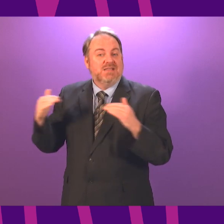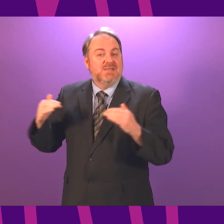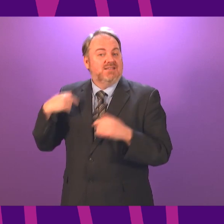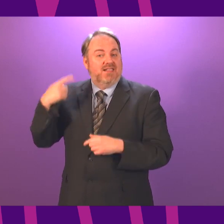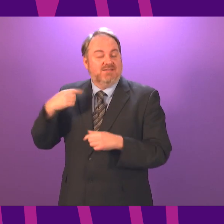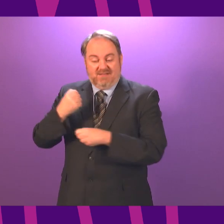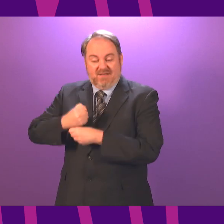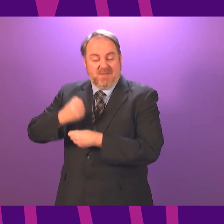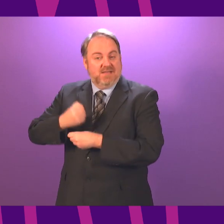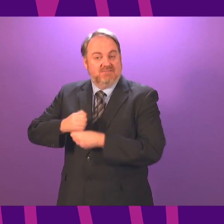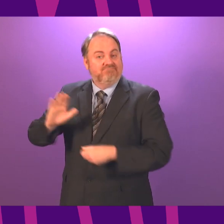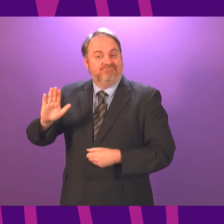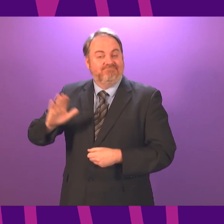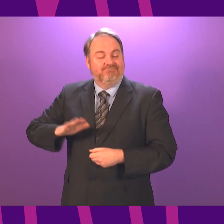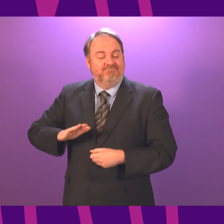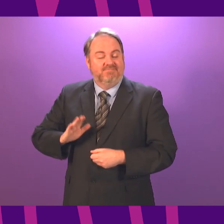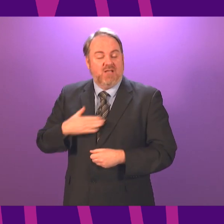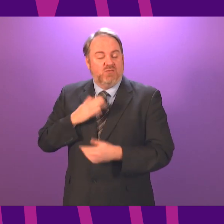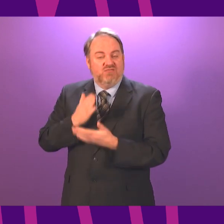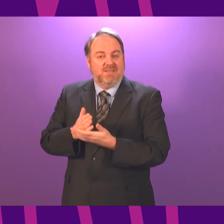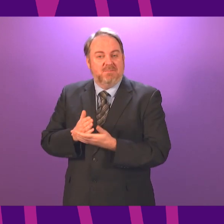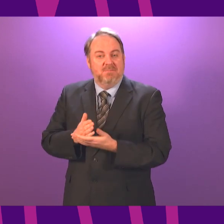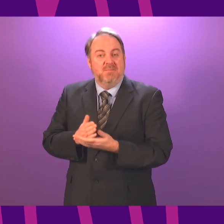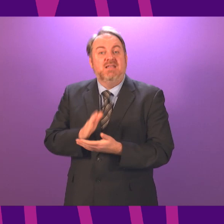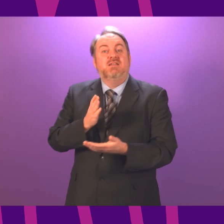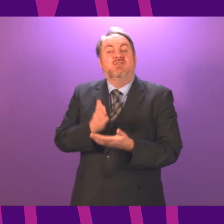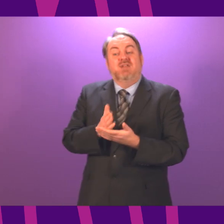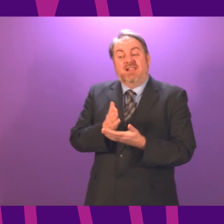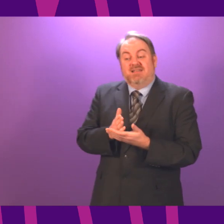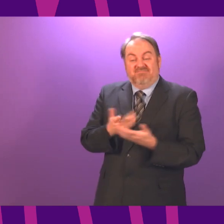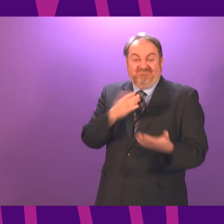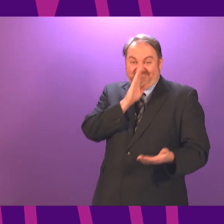This is a serious issue that is, unfortunately, illustrative